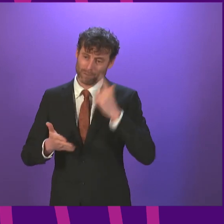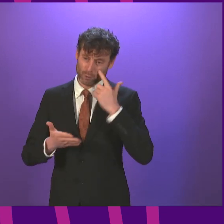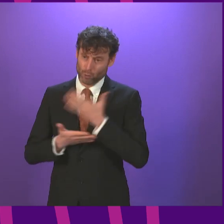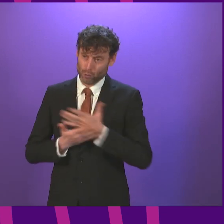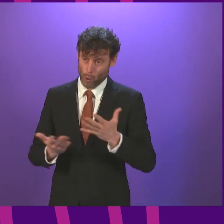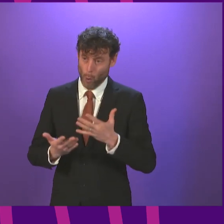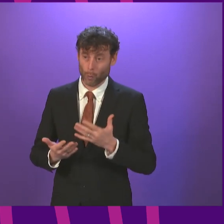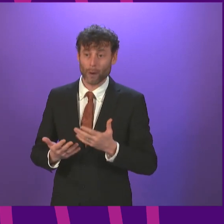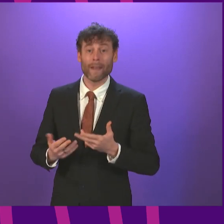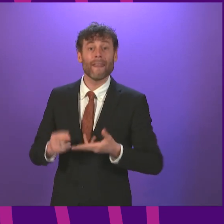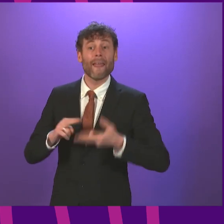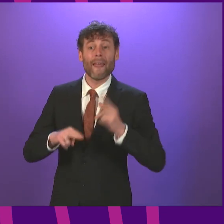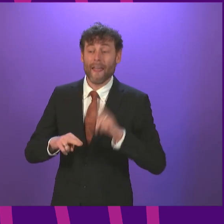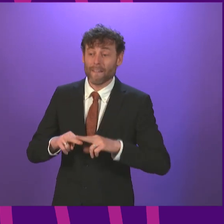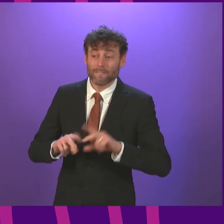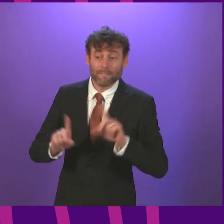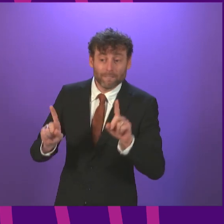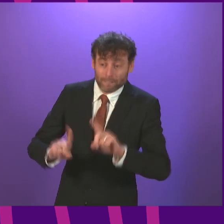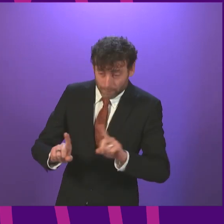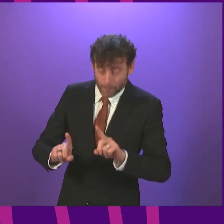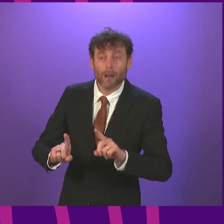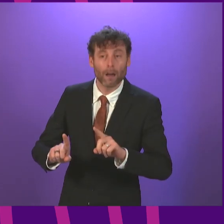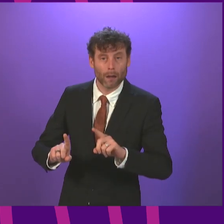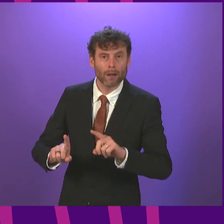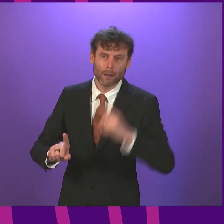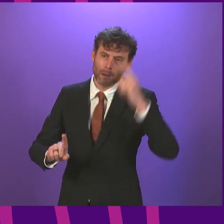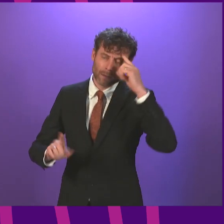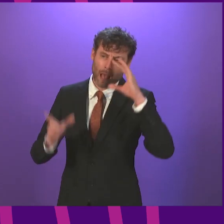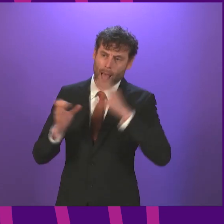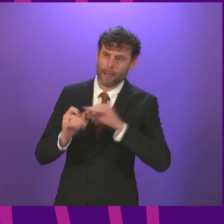was statable, there was a wider interest in getting a judicial determination on the array